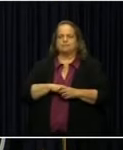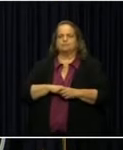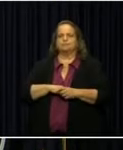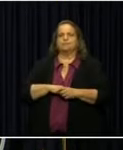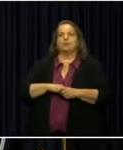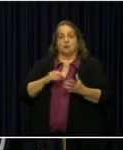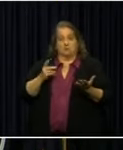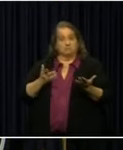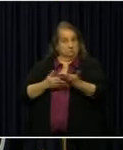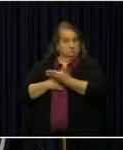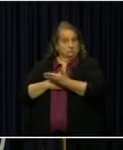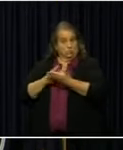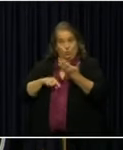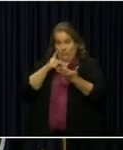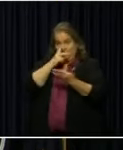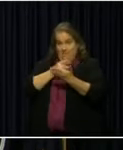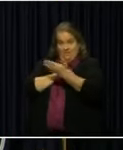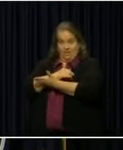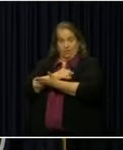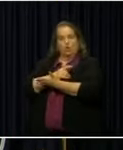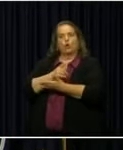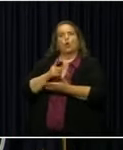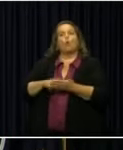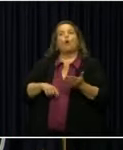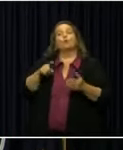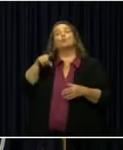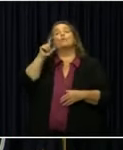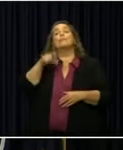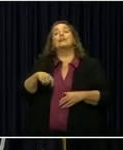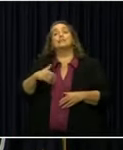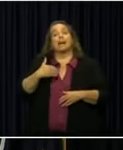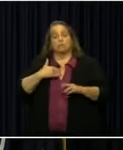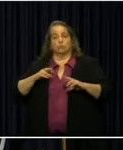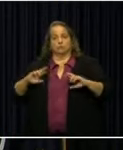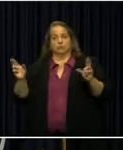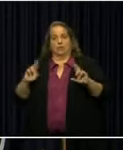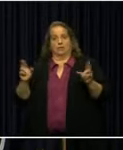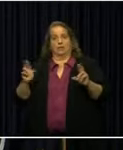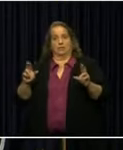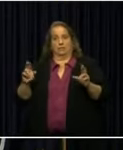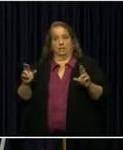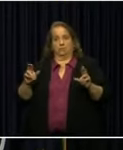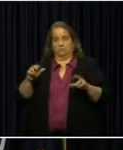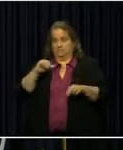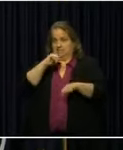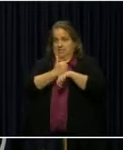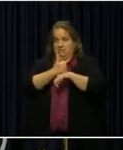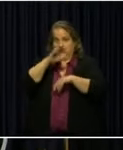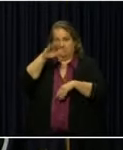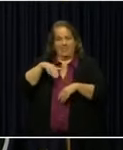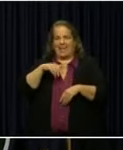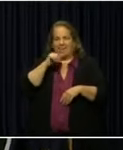SAID I THINK WE CAN CLAIM SOME SUCCESS. I THINK WE CUT THE YOU TOP OFF THAT MOUNTAINTOP ORE OFF THAT